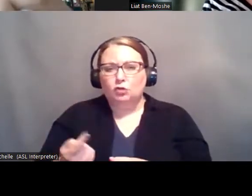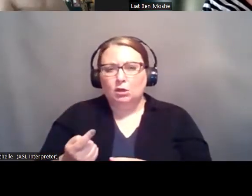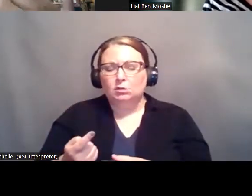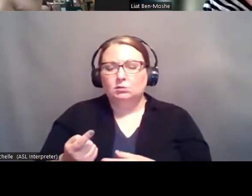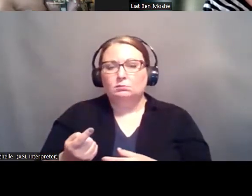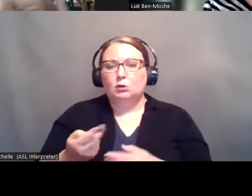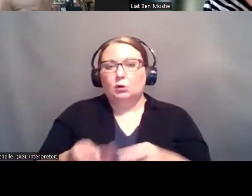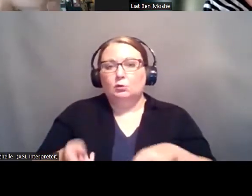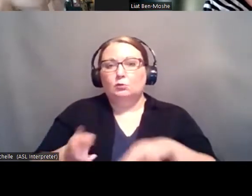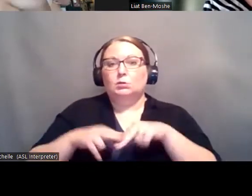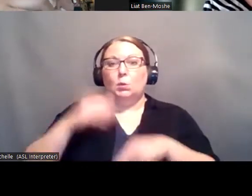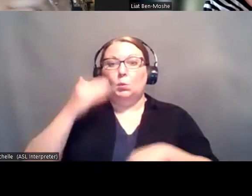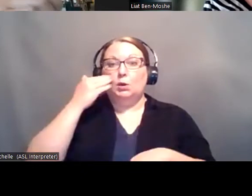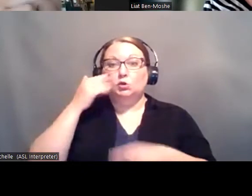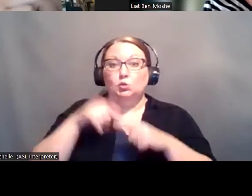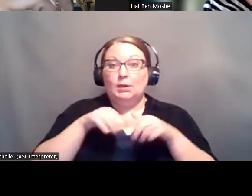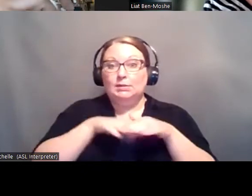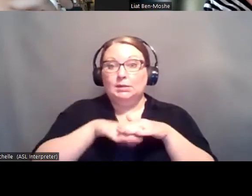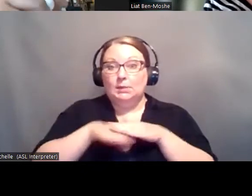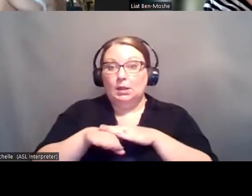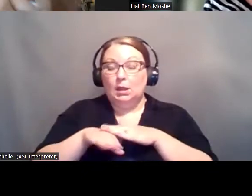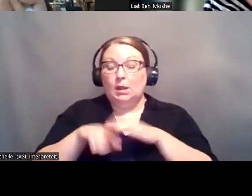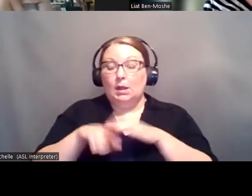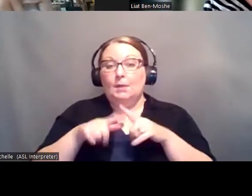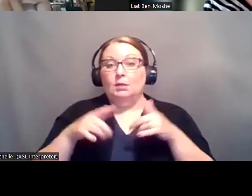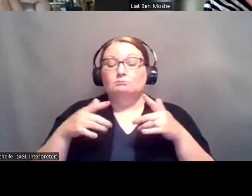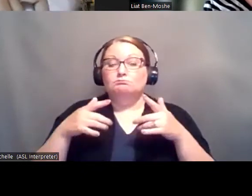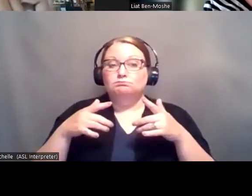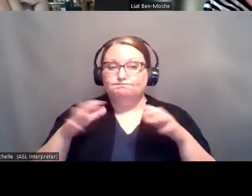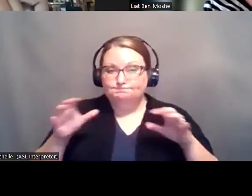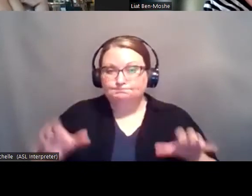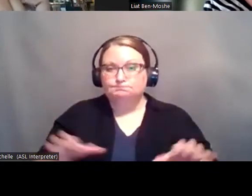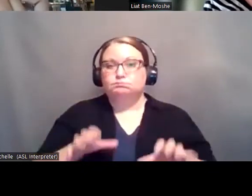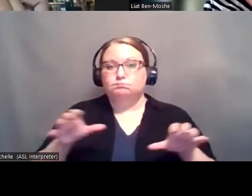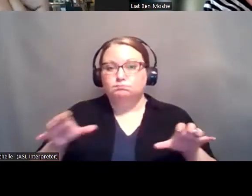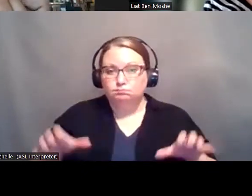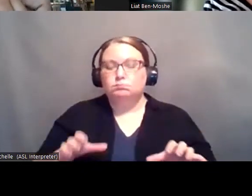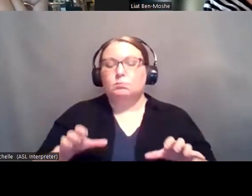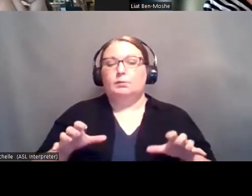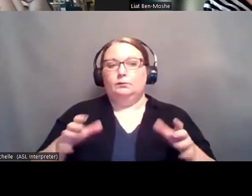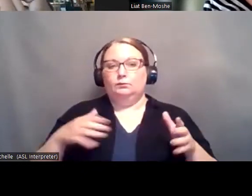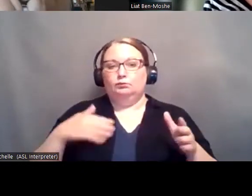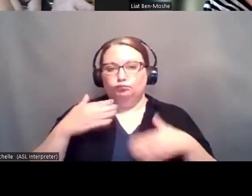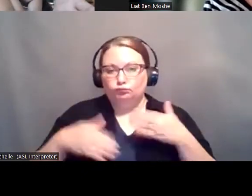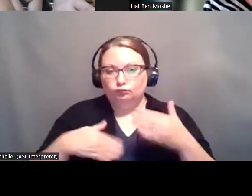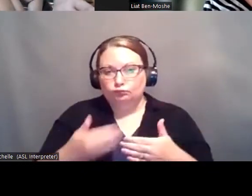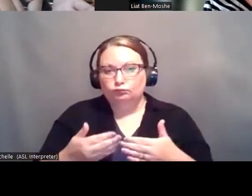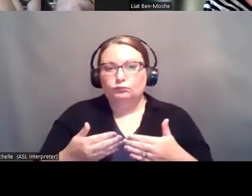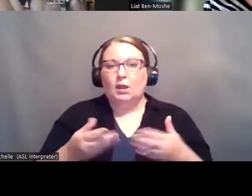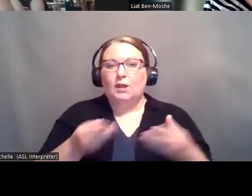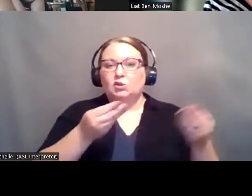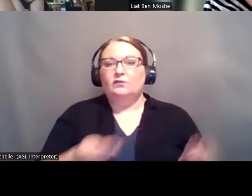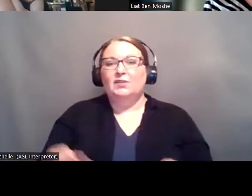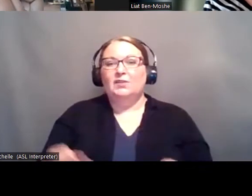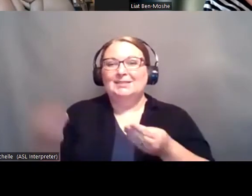to accessibility but actually play an active role in facilitating accessibility